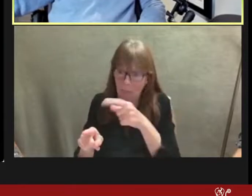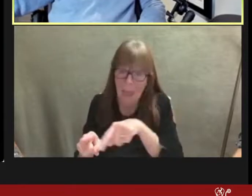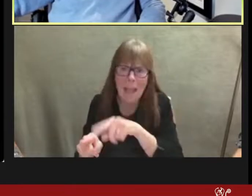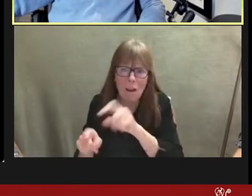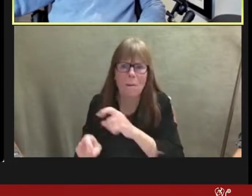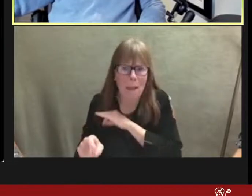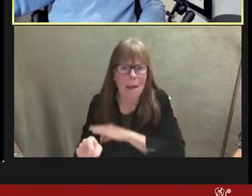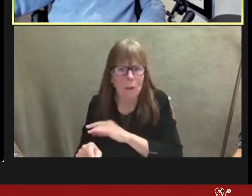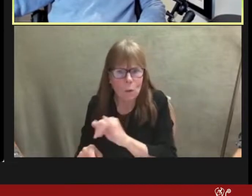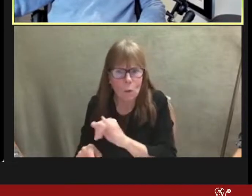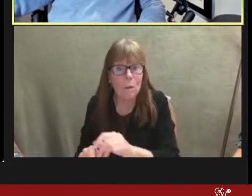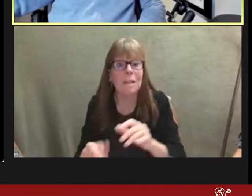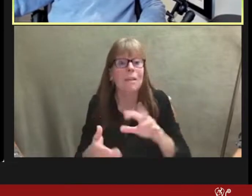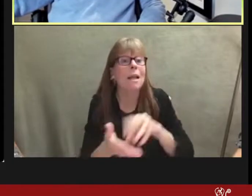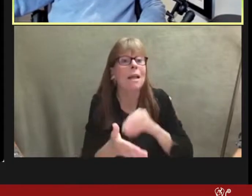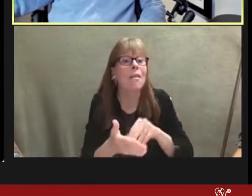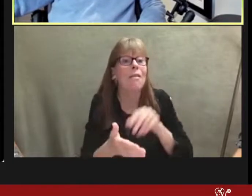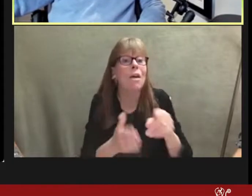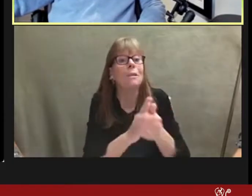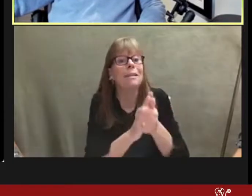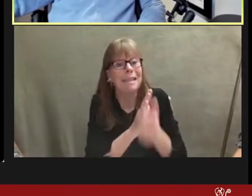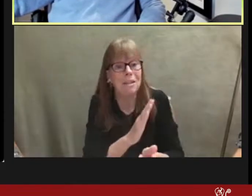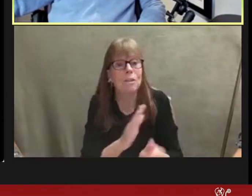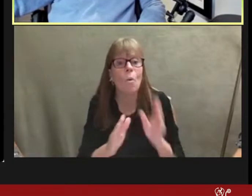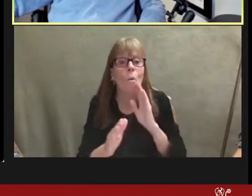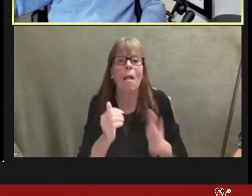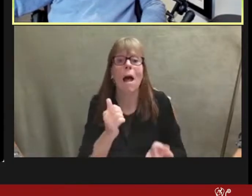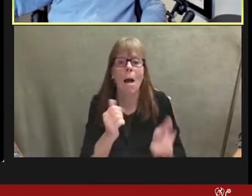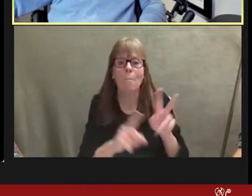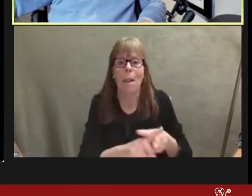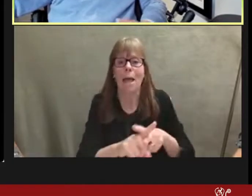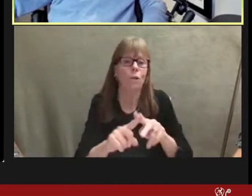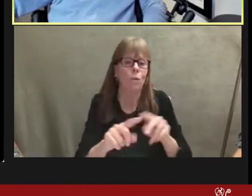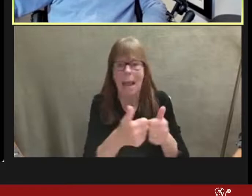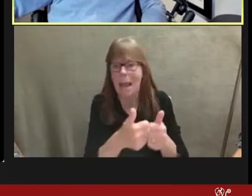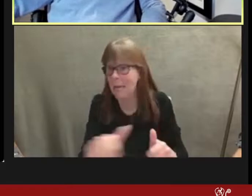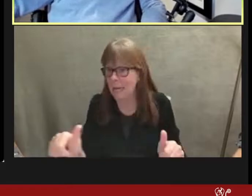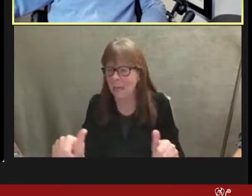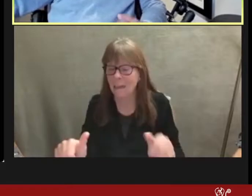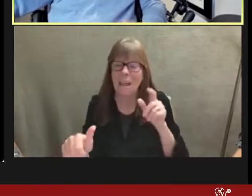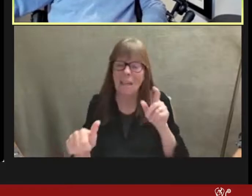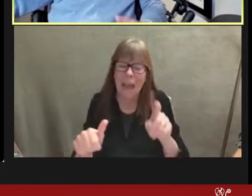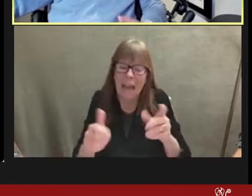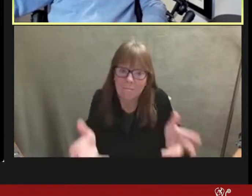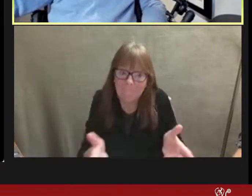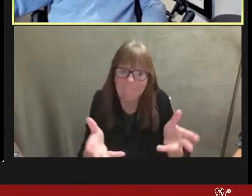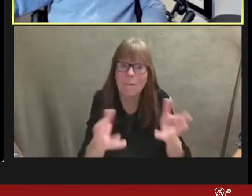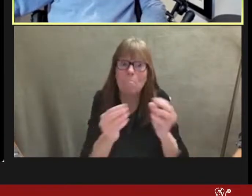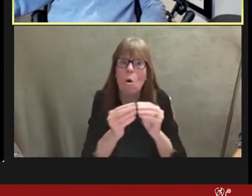everyone. And if it translates into care that embraces more respect, dignity, humanity, and